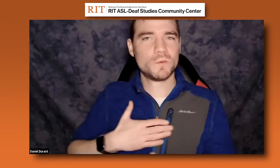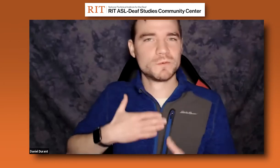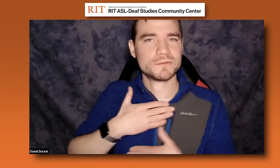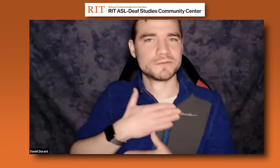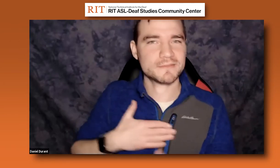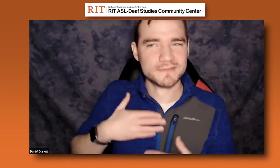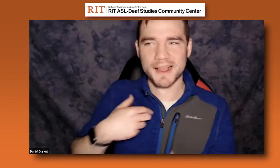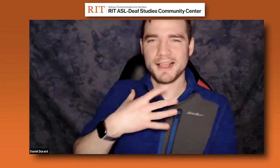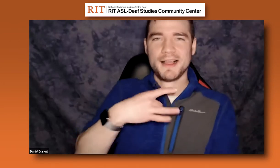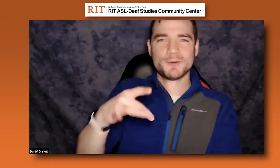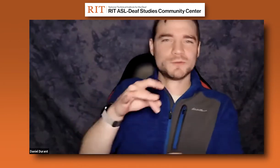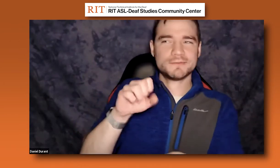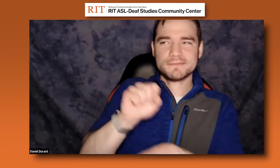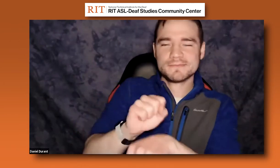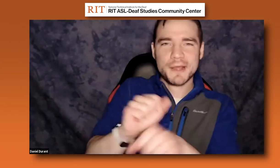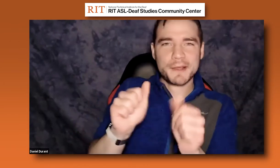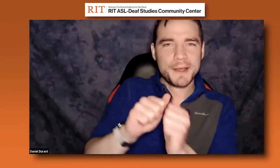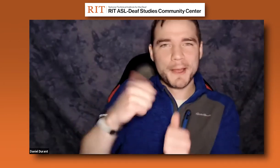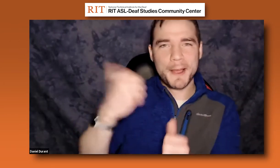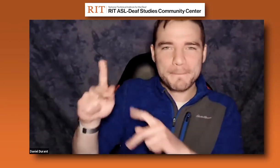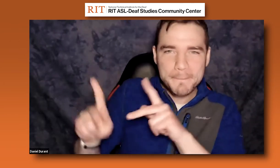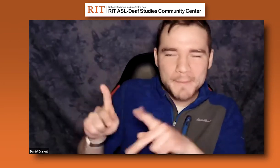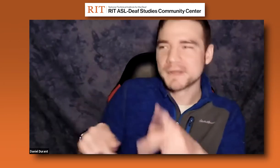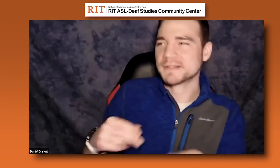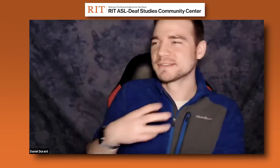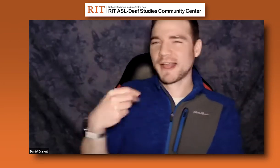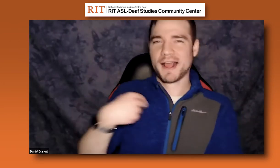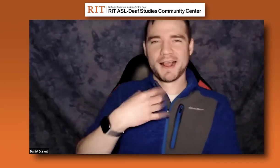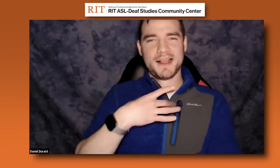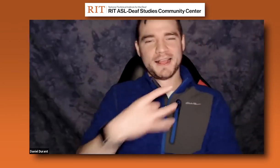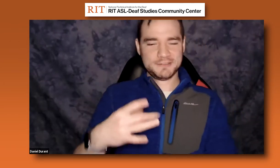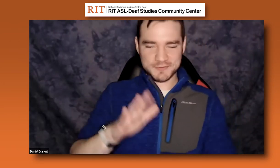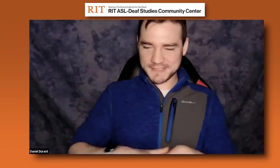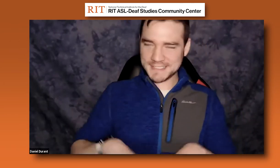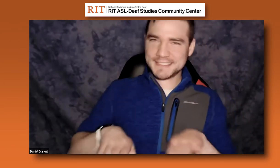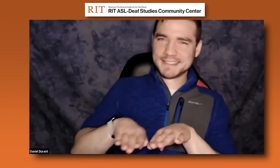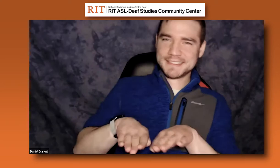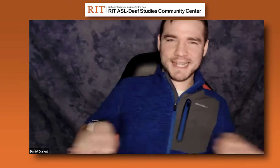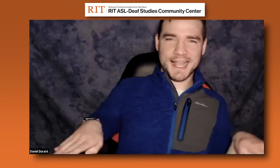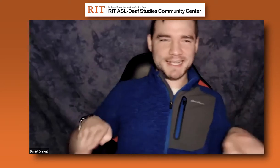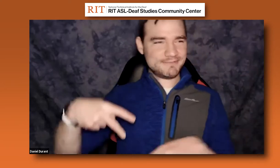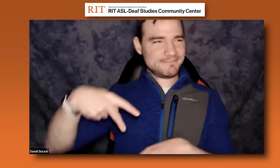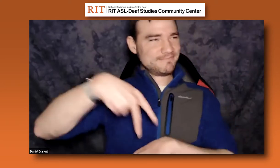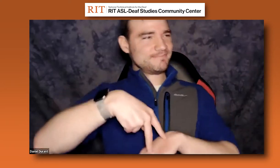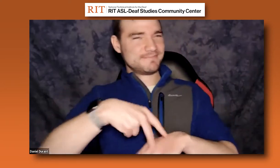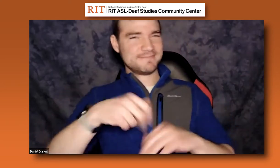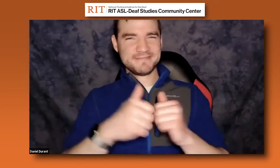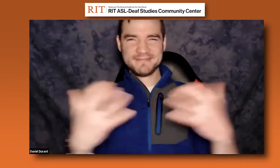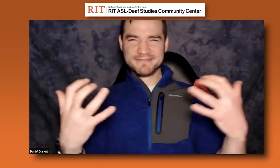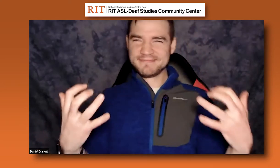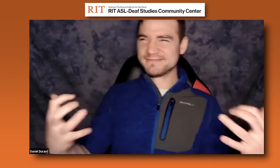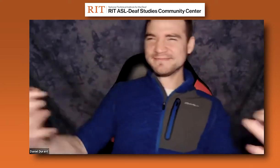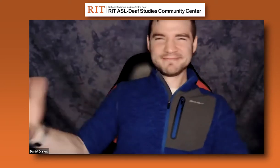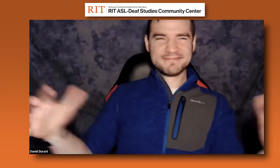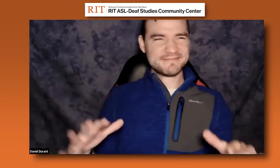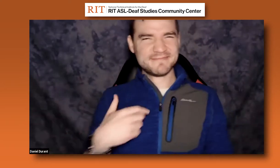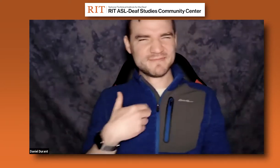oh, I really enjoyed that. I loved working with the other people, I liked being onstage, having an audience there.